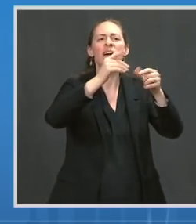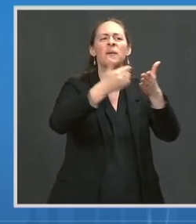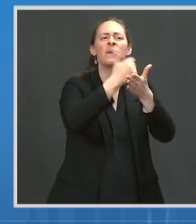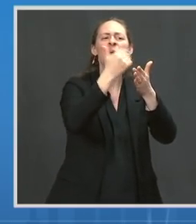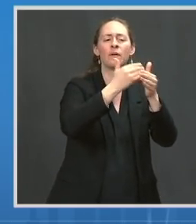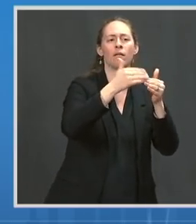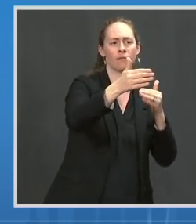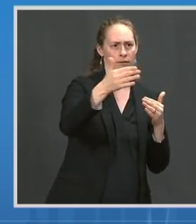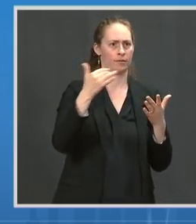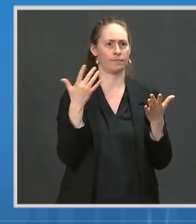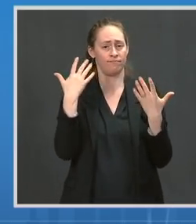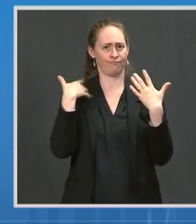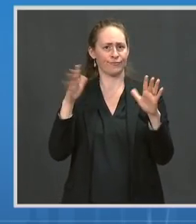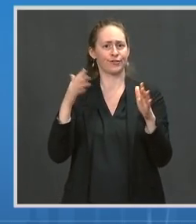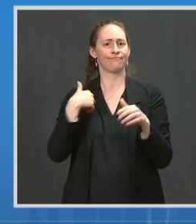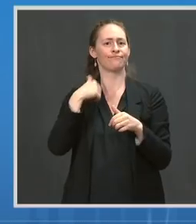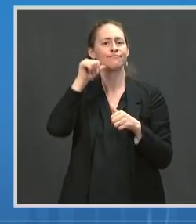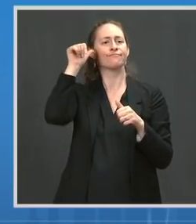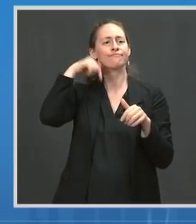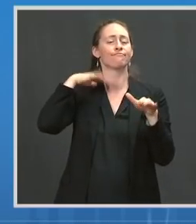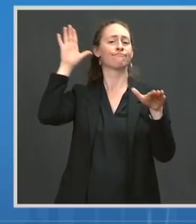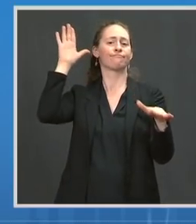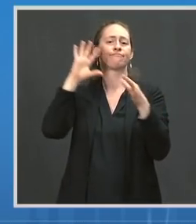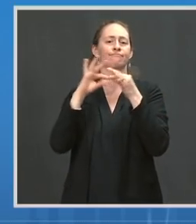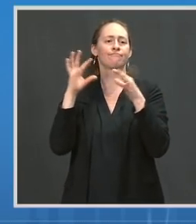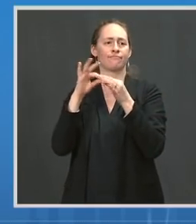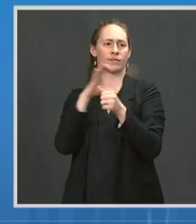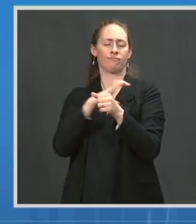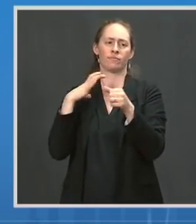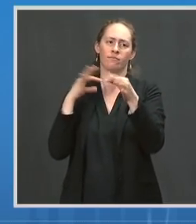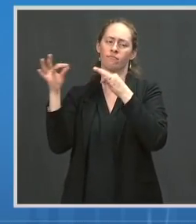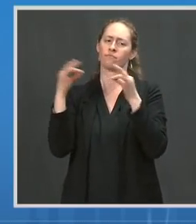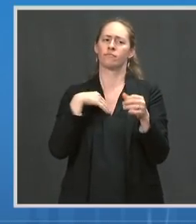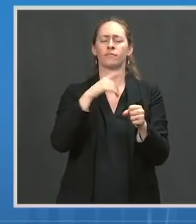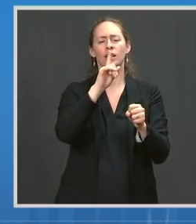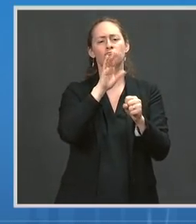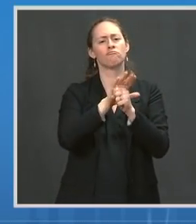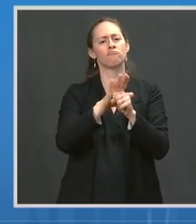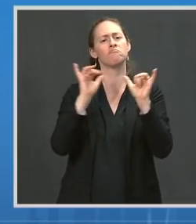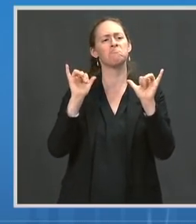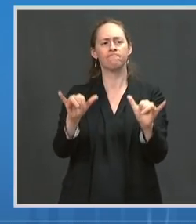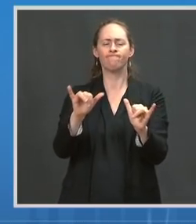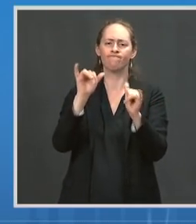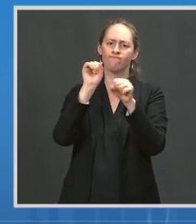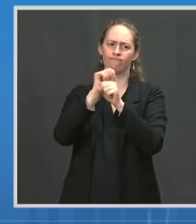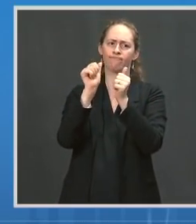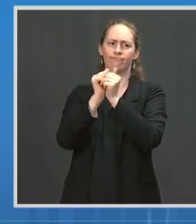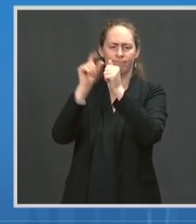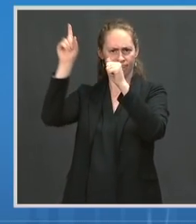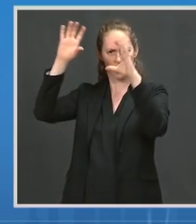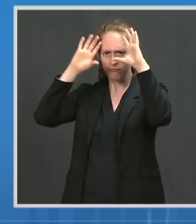where I shared my commitment to working with the Biden administration and Congress to address longstanding vulnerabilities